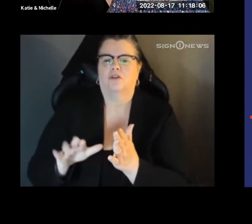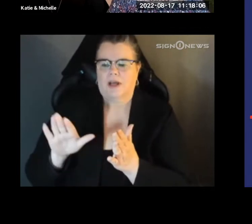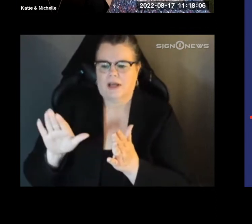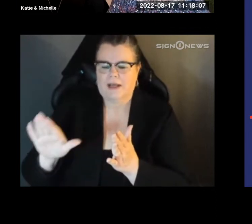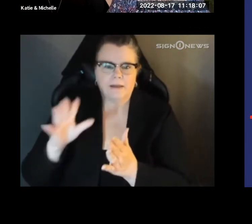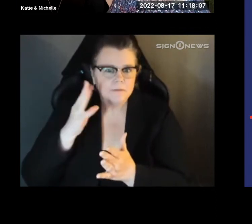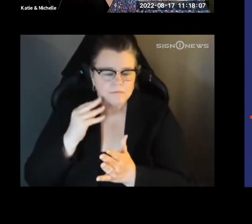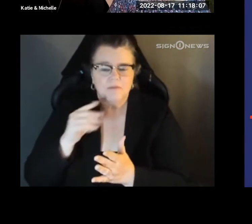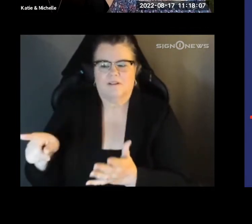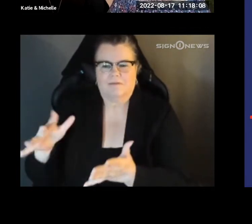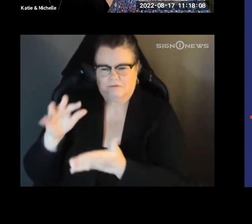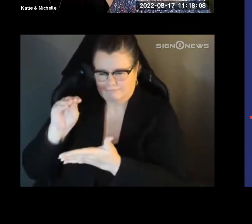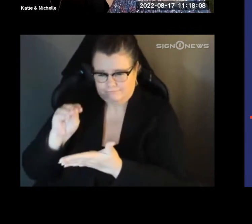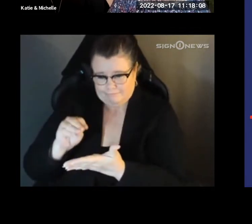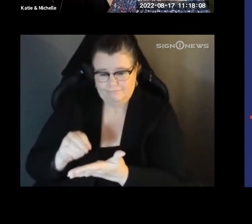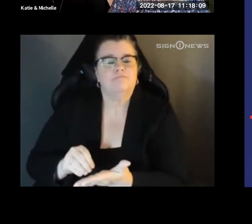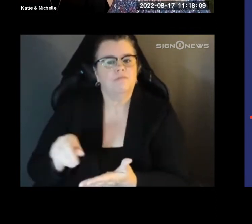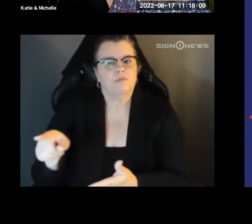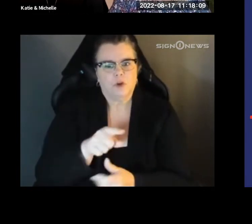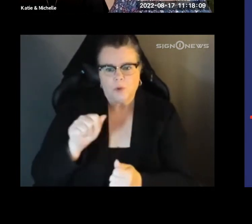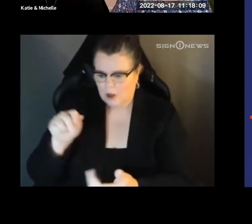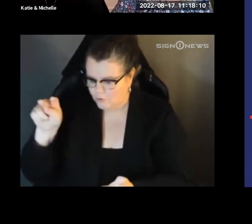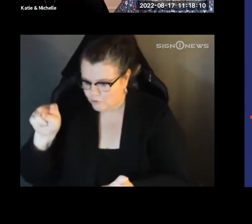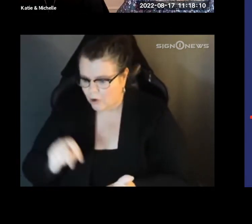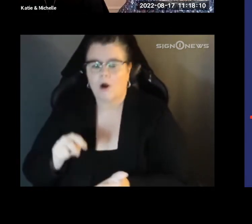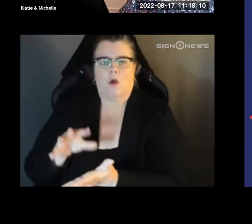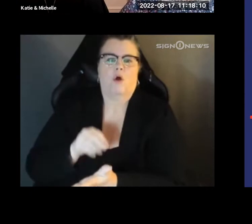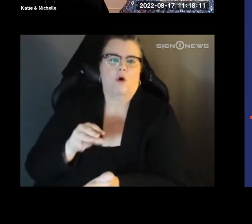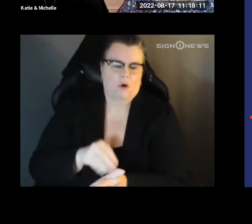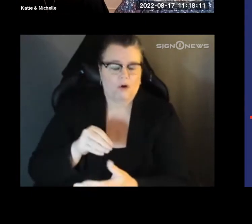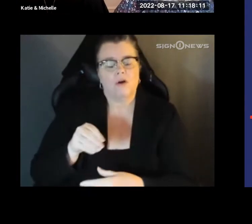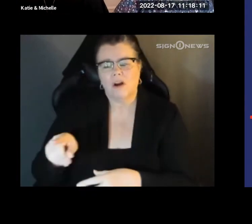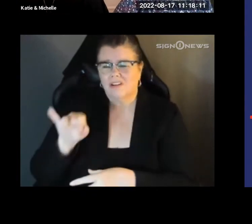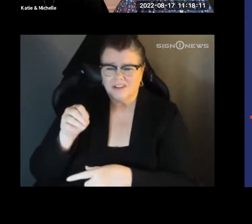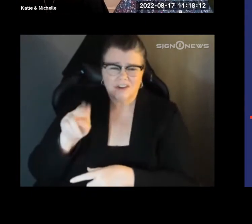more workshops on that throughout the year as well so John thank you for putting that in the